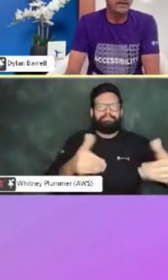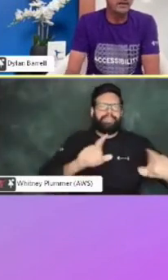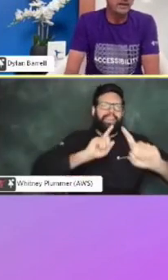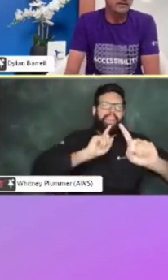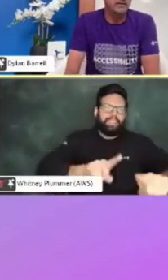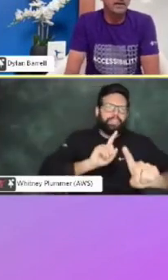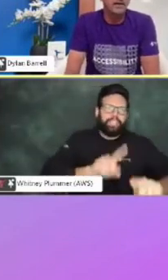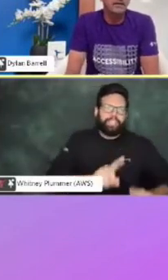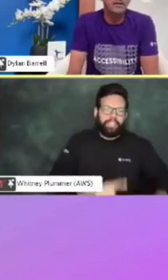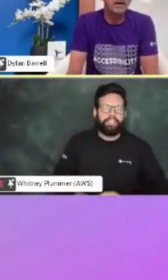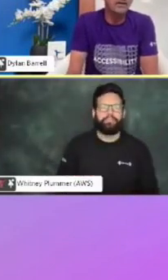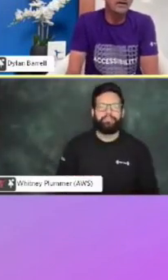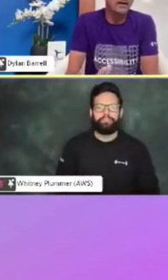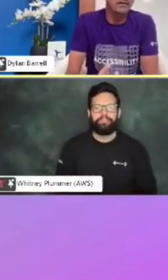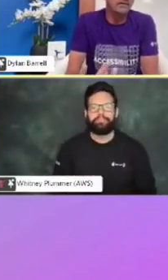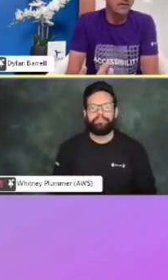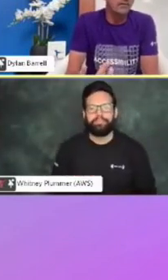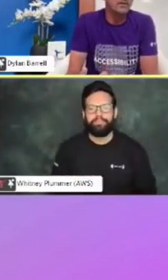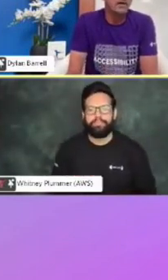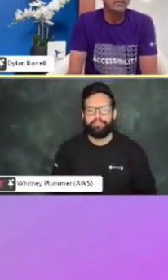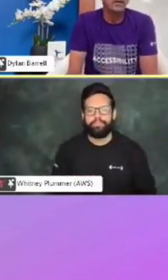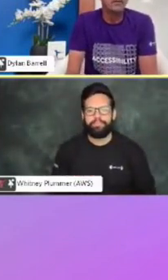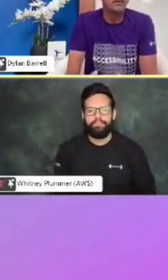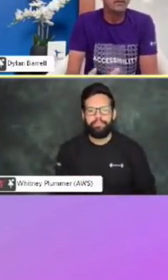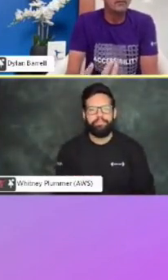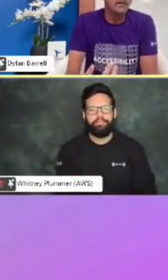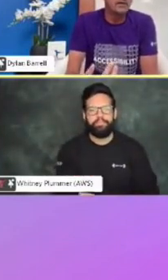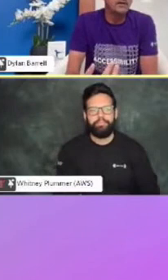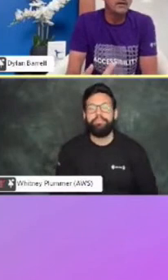under the covers. So we currently cover forms, we cover form fields,